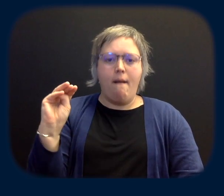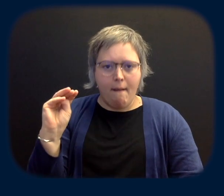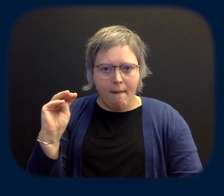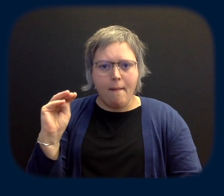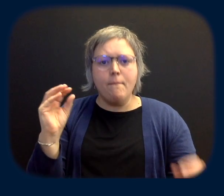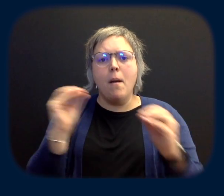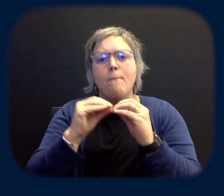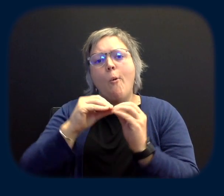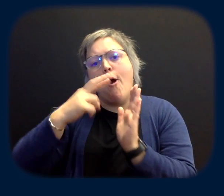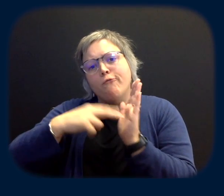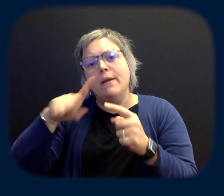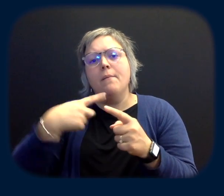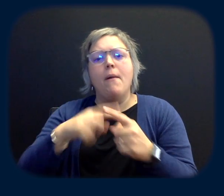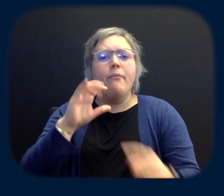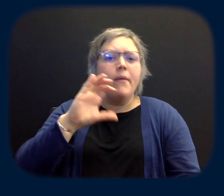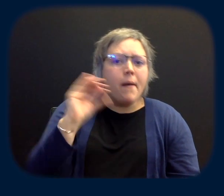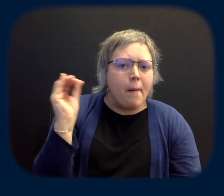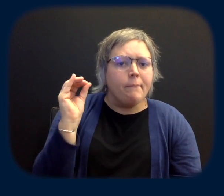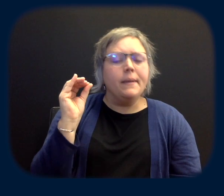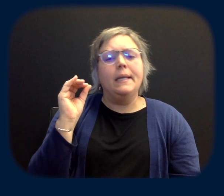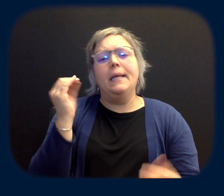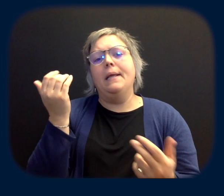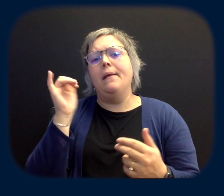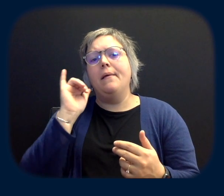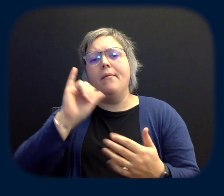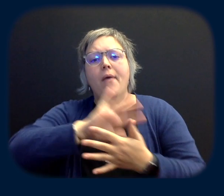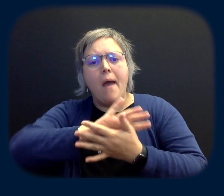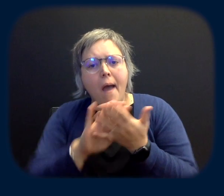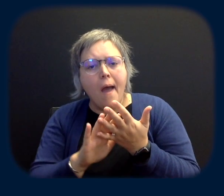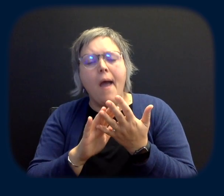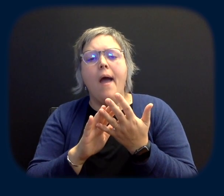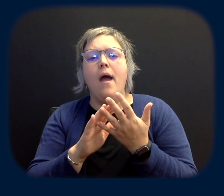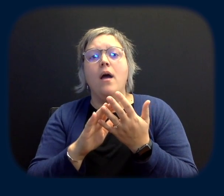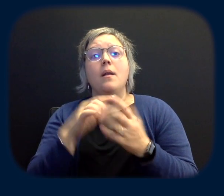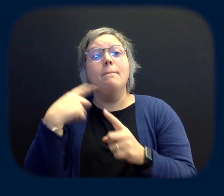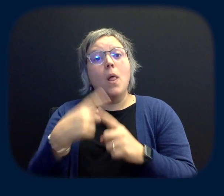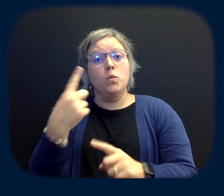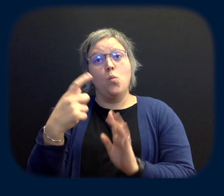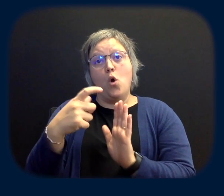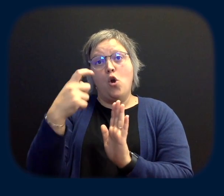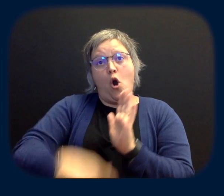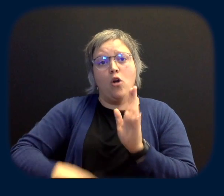this article: The Building Blocks of Brain-Based Learning is a wonderful article explaining the